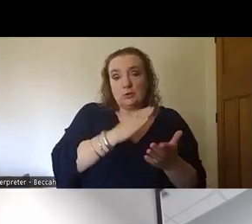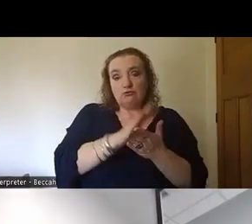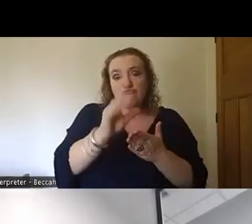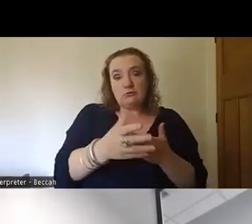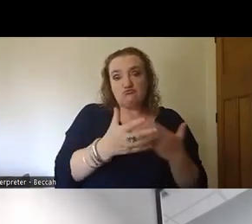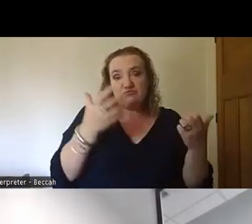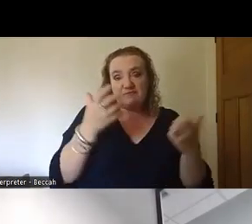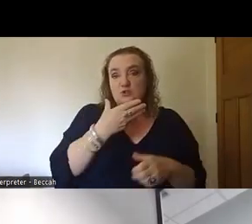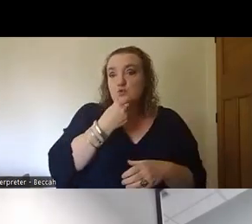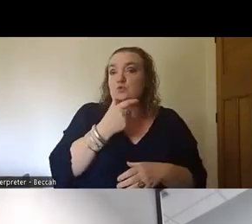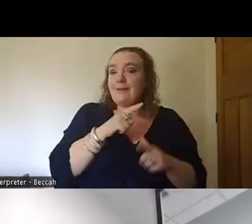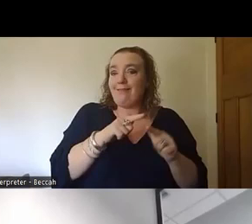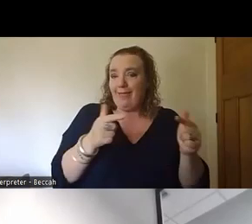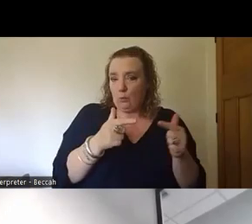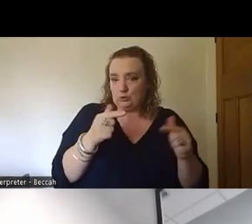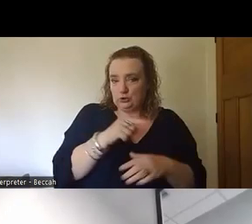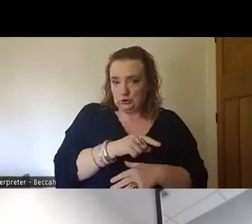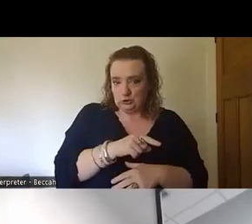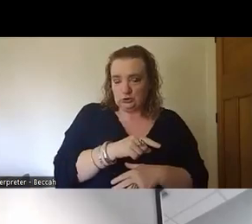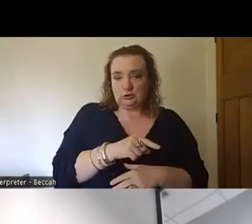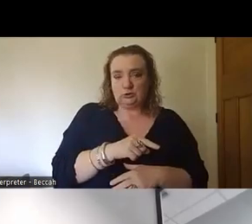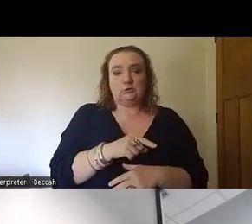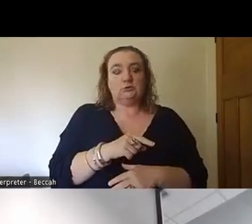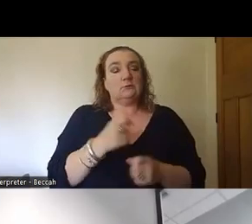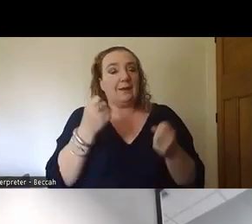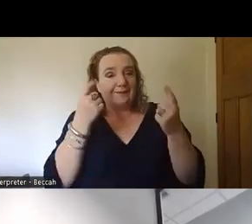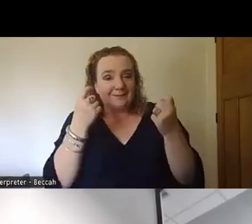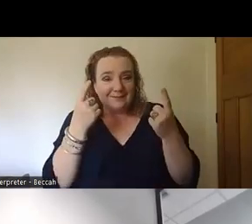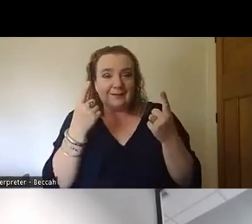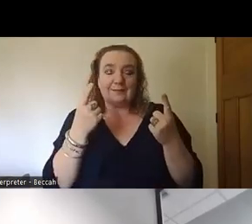really focuses on understanding the diverse needs,